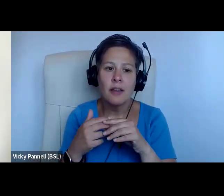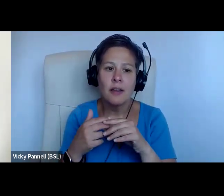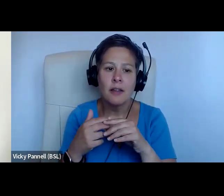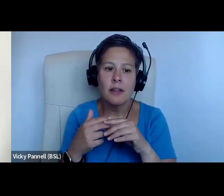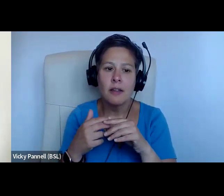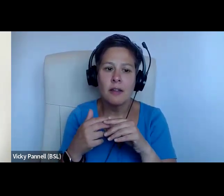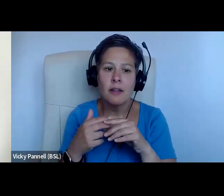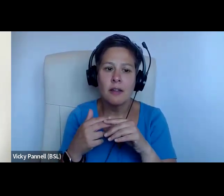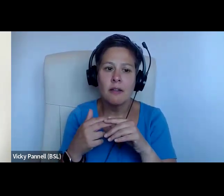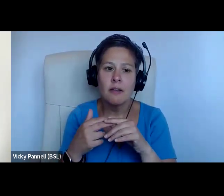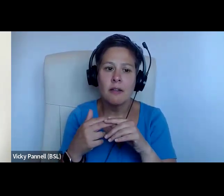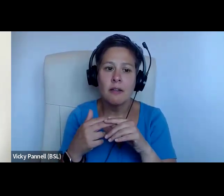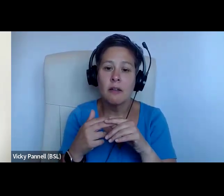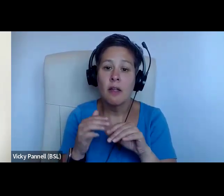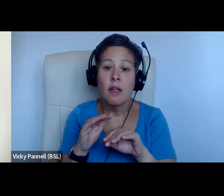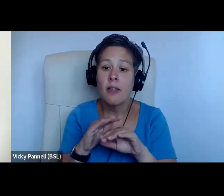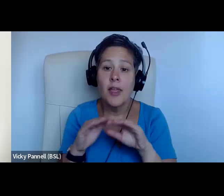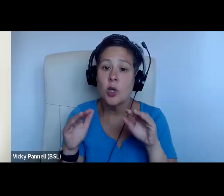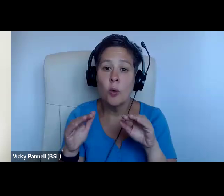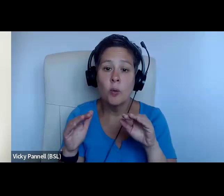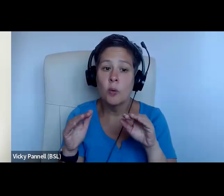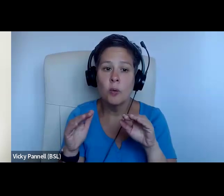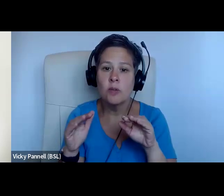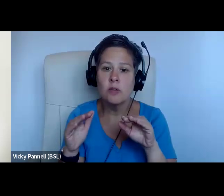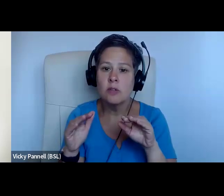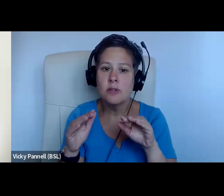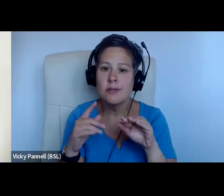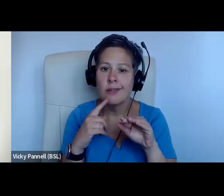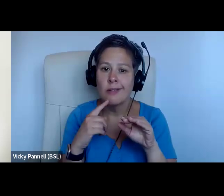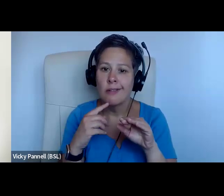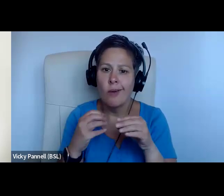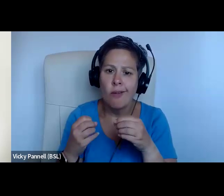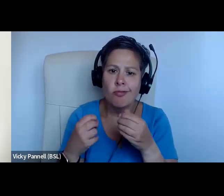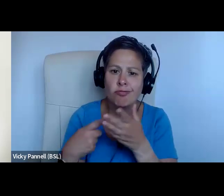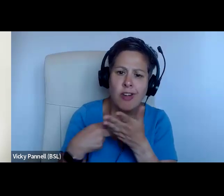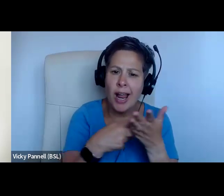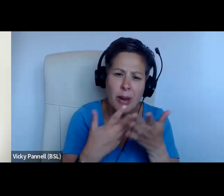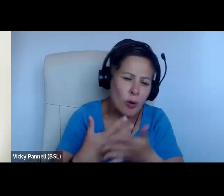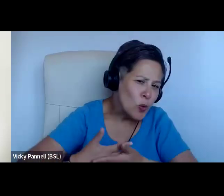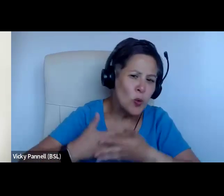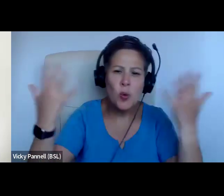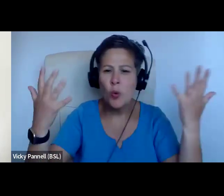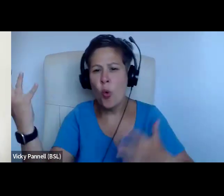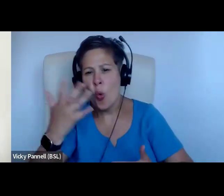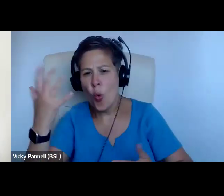recommendations, they tend to be a bit more incrementalist. And I think inevitably a non-partisan think